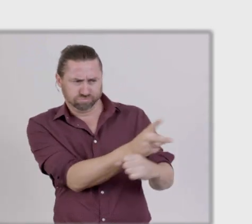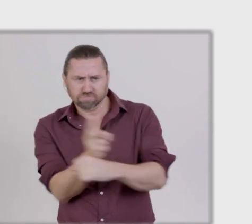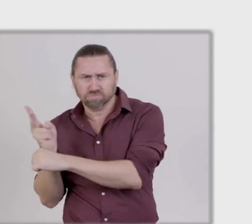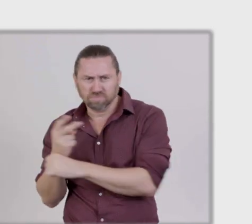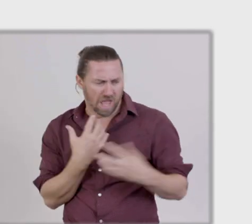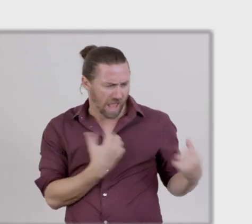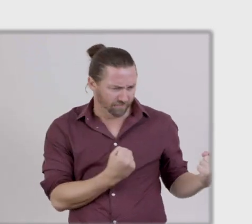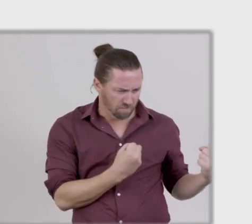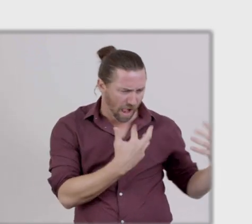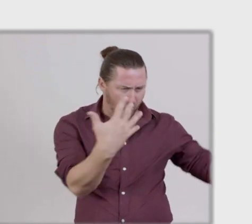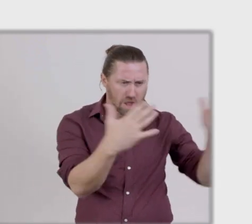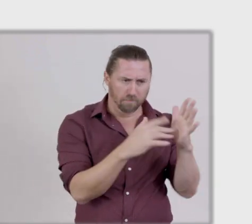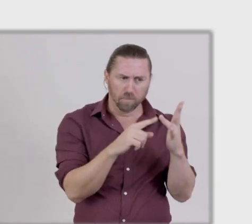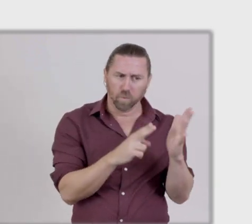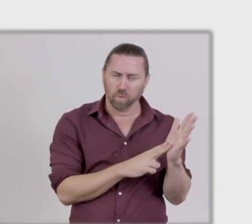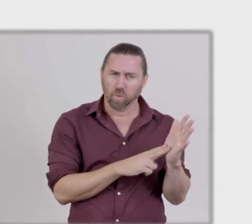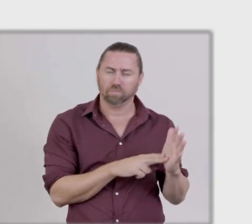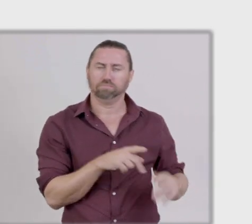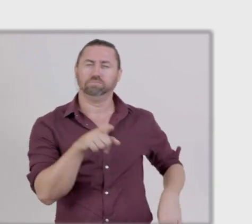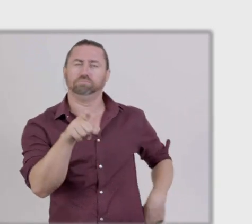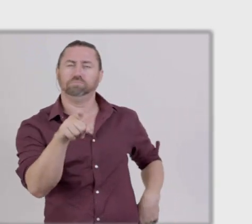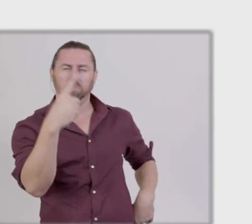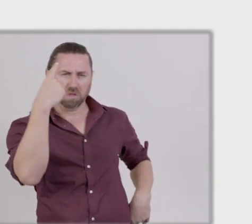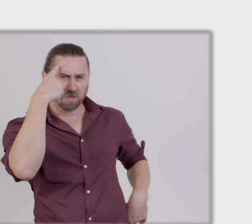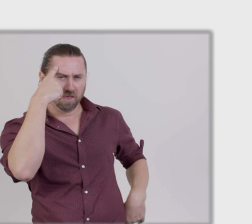Maybe you could use what you know about those two planets,